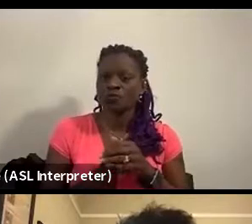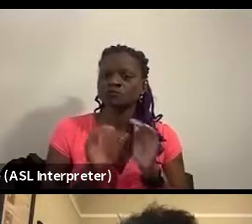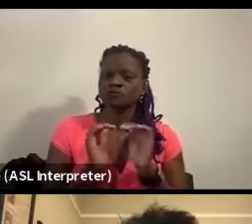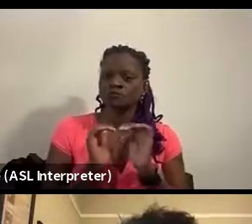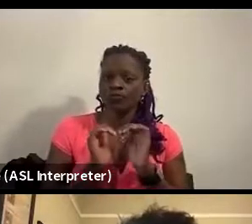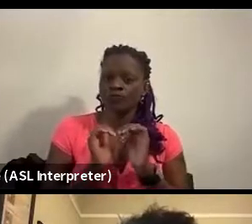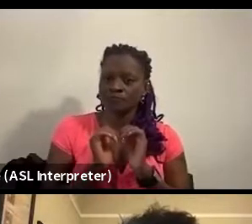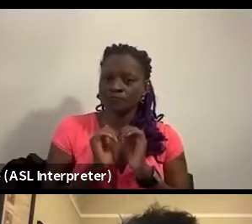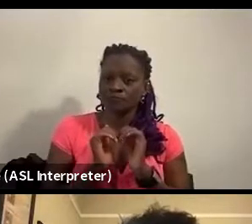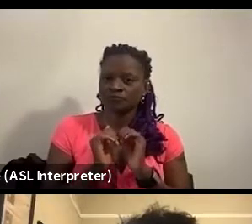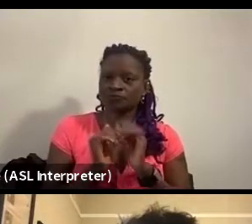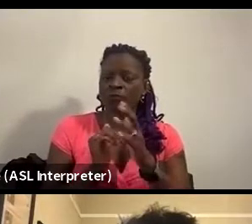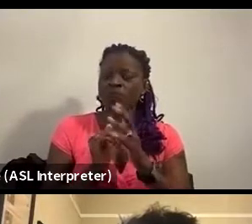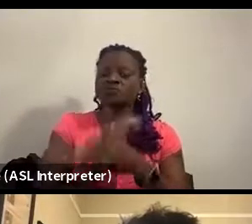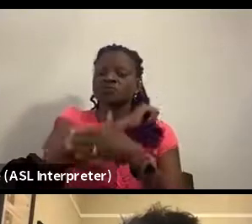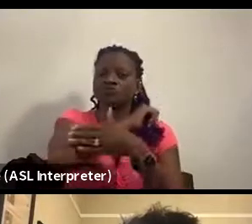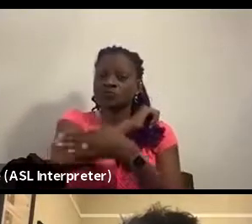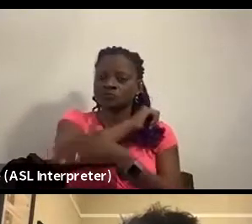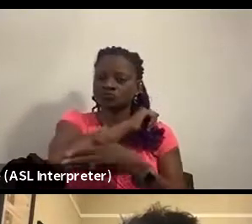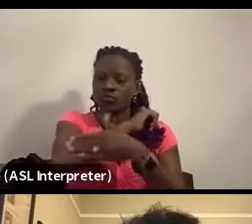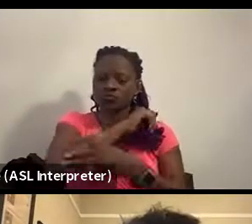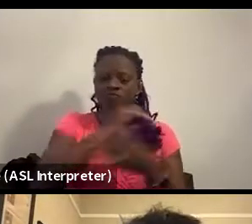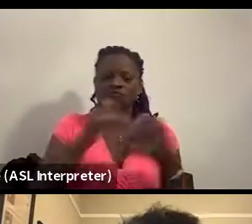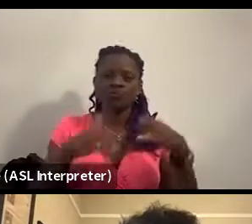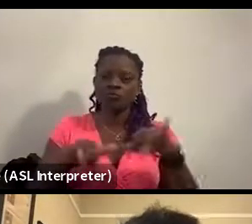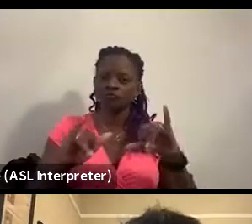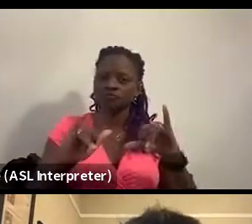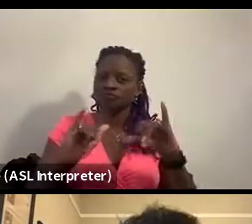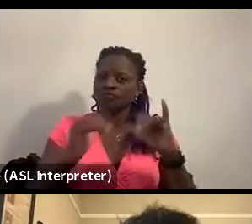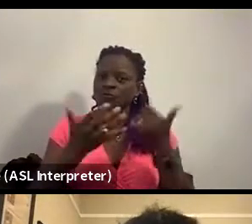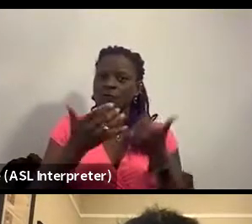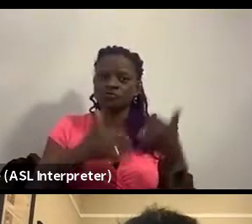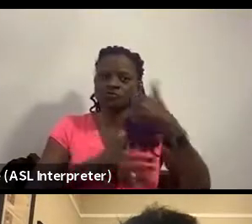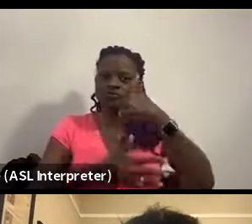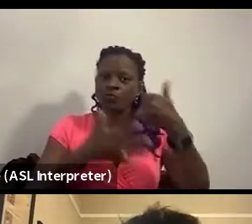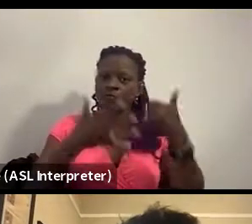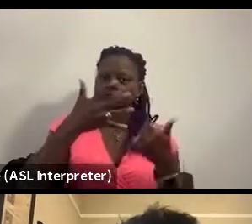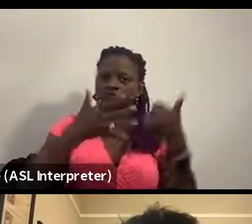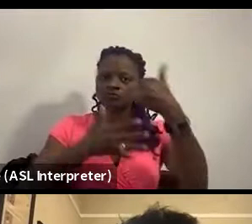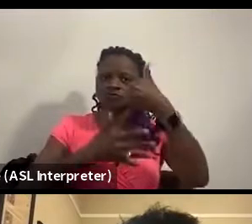we so the county continues to prioritize and in communication with the provider